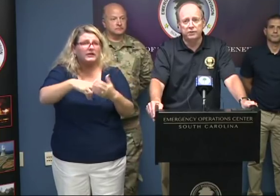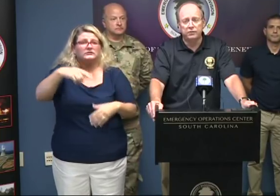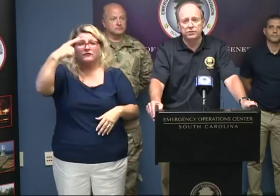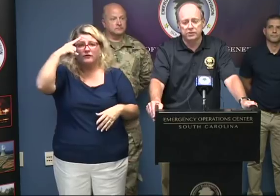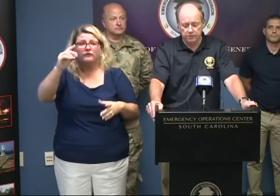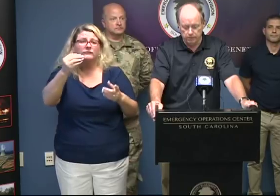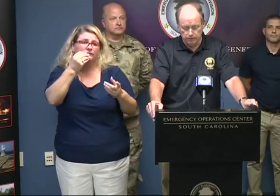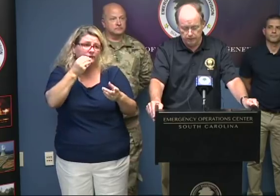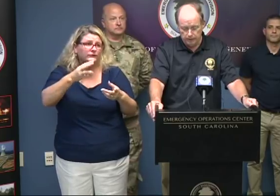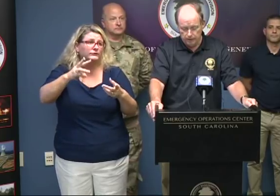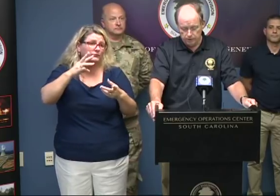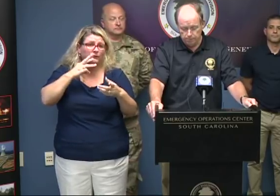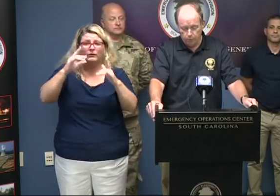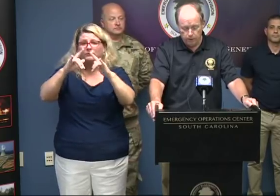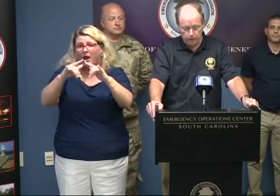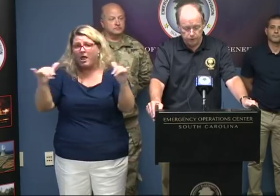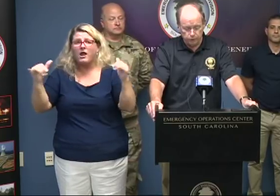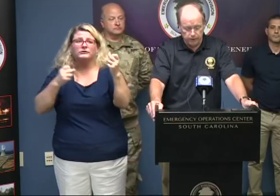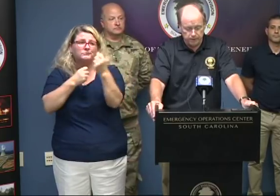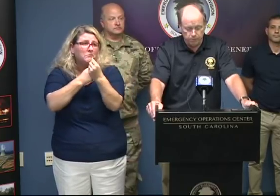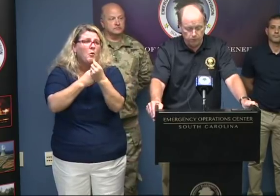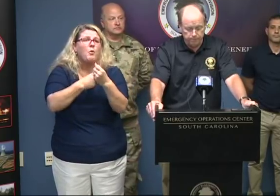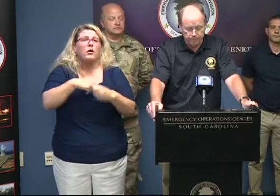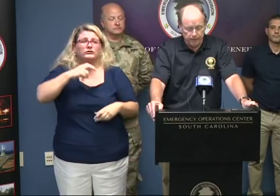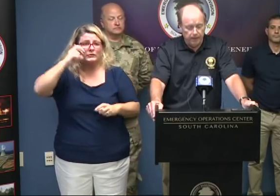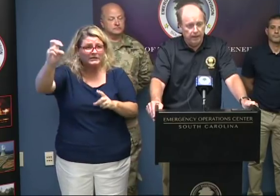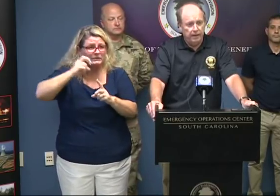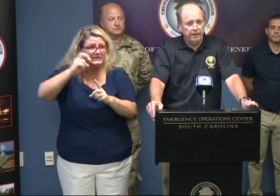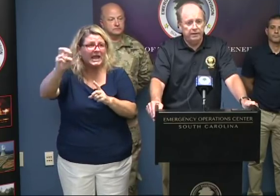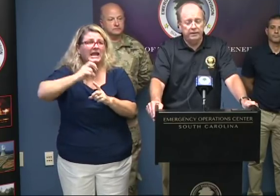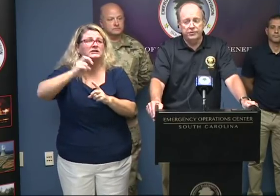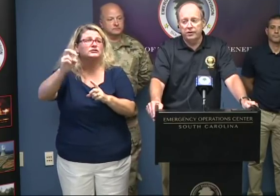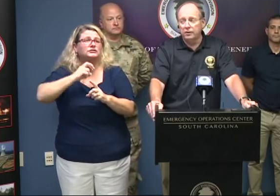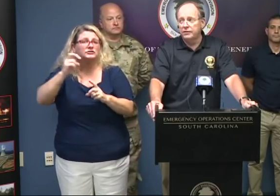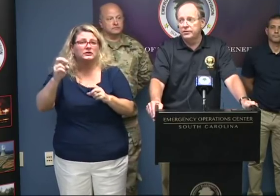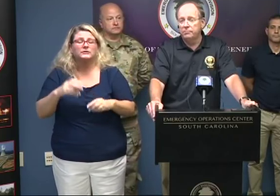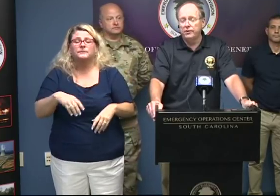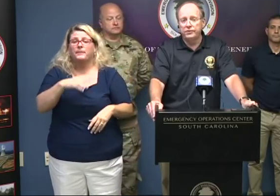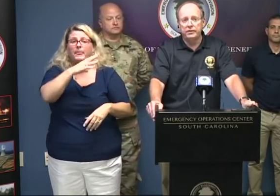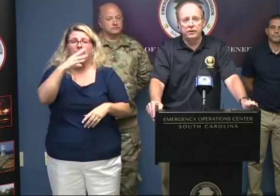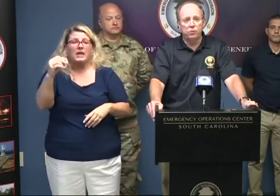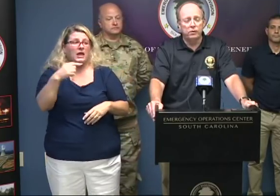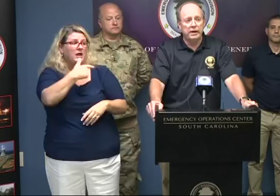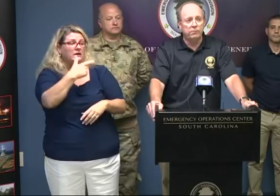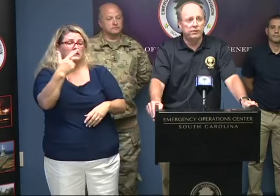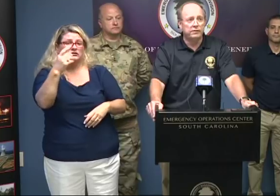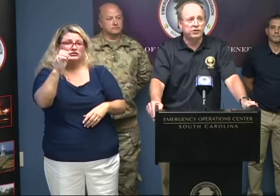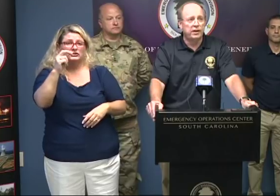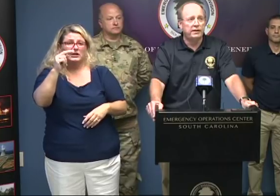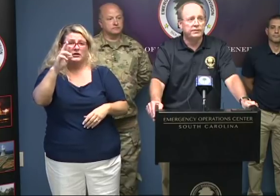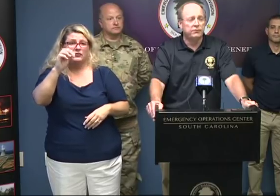general logistical support and also transport. And as General Livingston mentioned, coordinating with other states